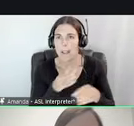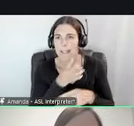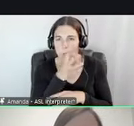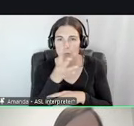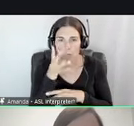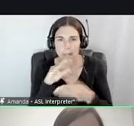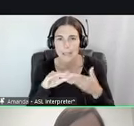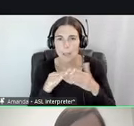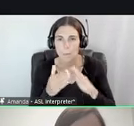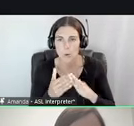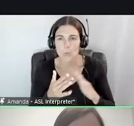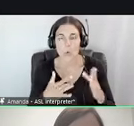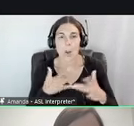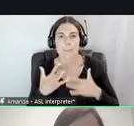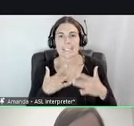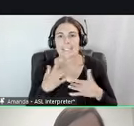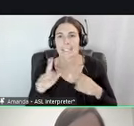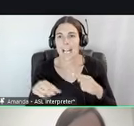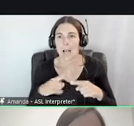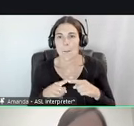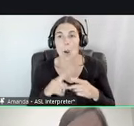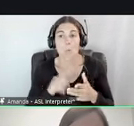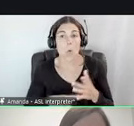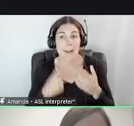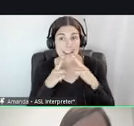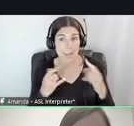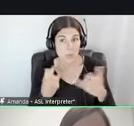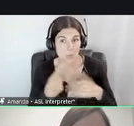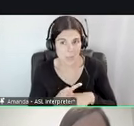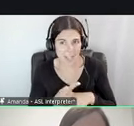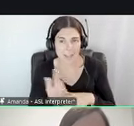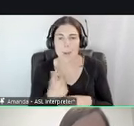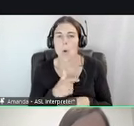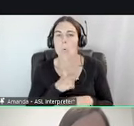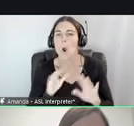I'm excited about what we get to announce today. So we're obviously, you know, we've awarded the